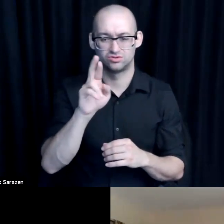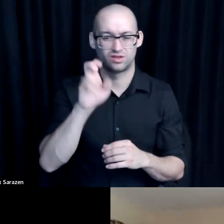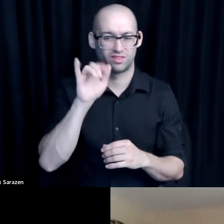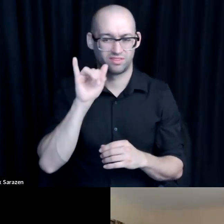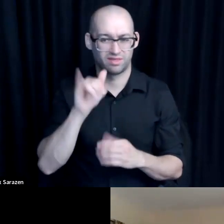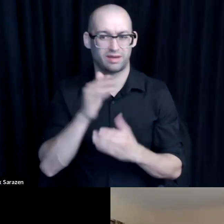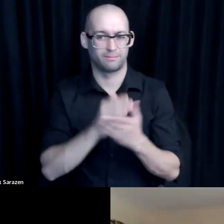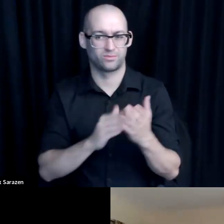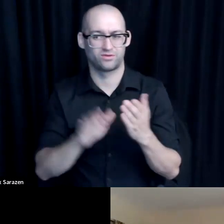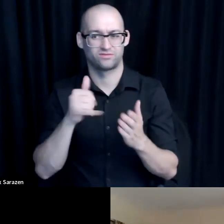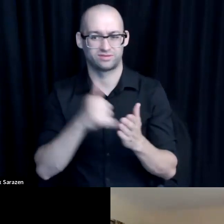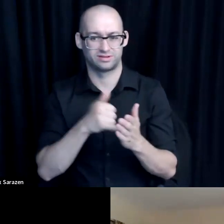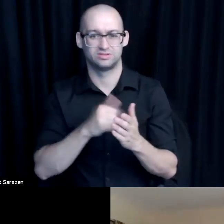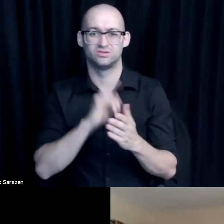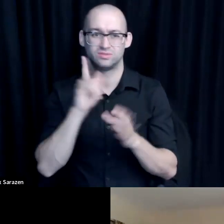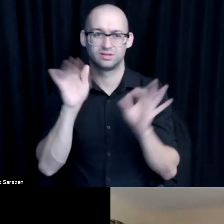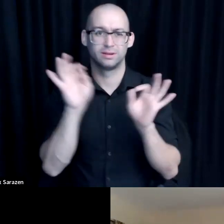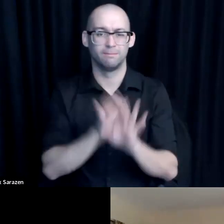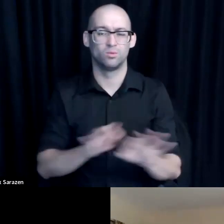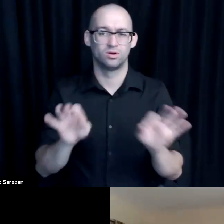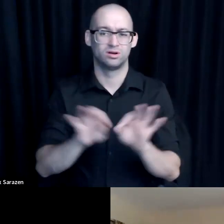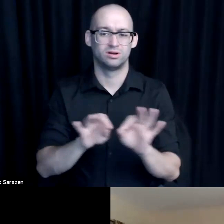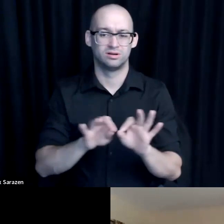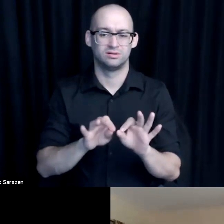you know, critically important. So yeah, it's taken me a while to figure out where